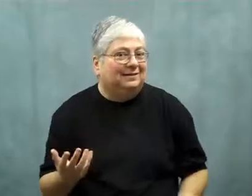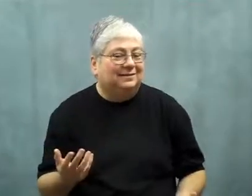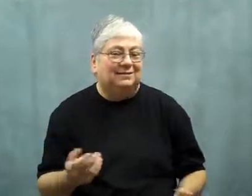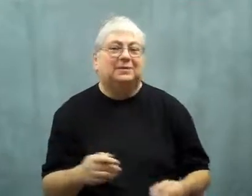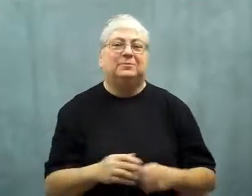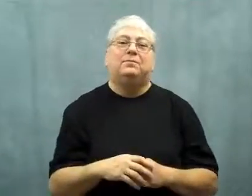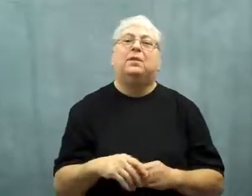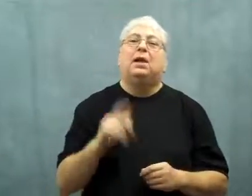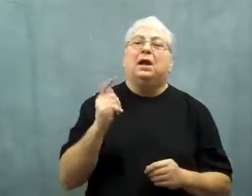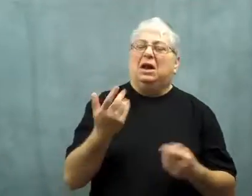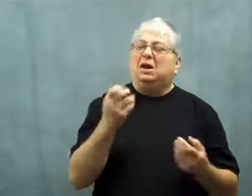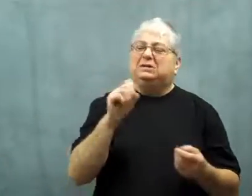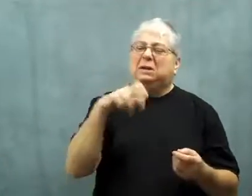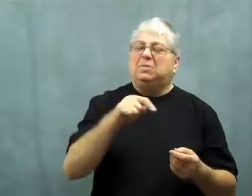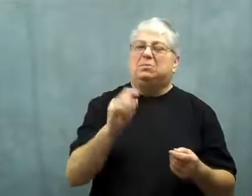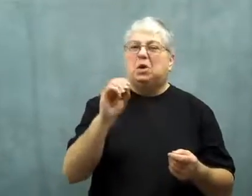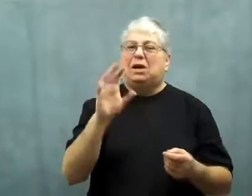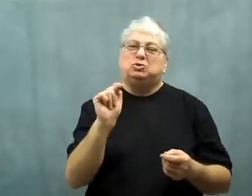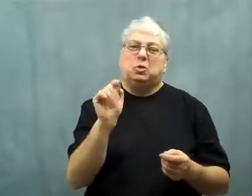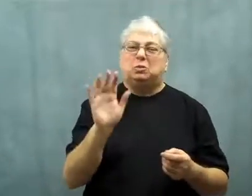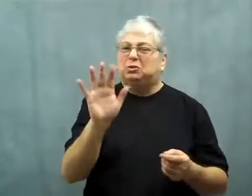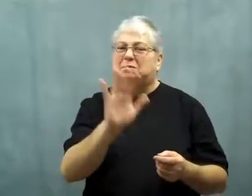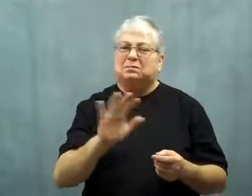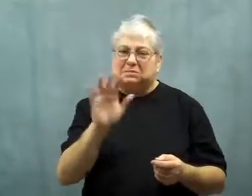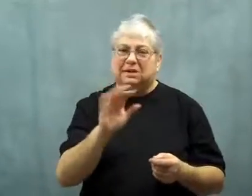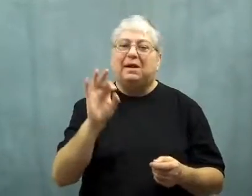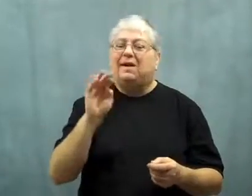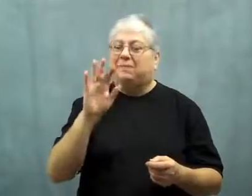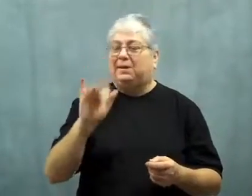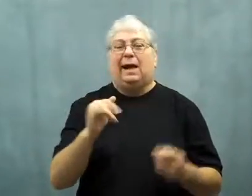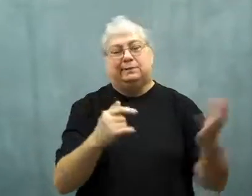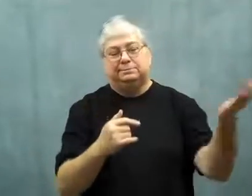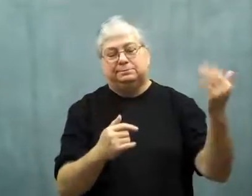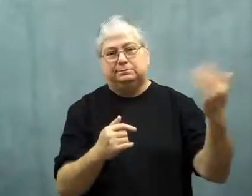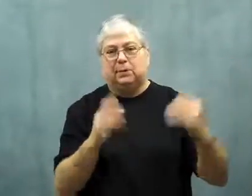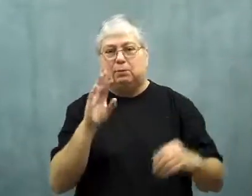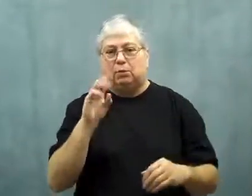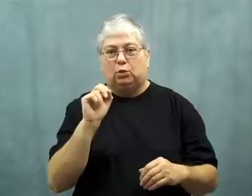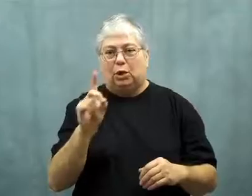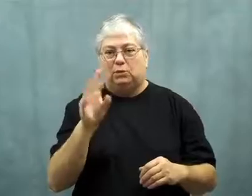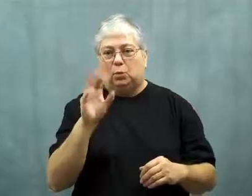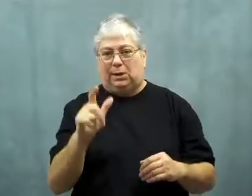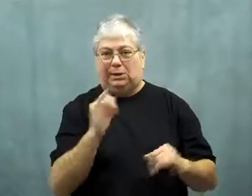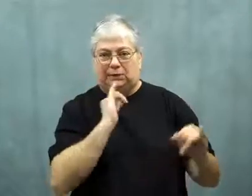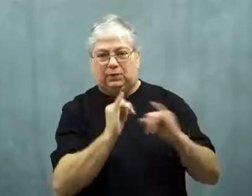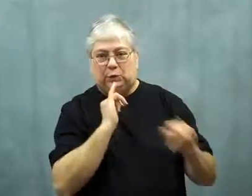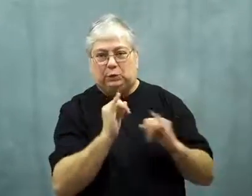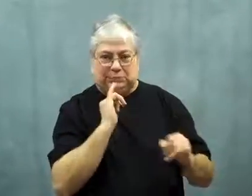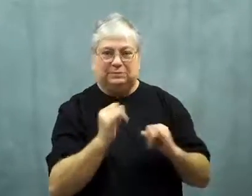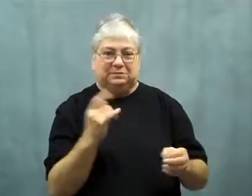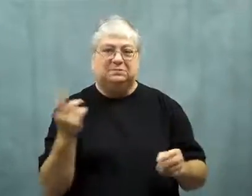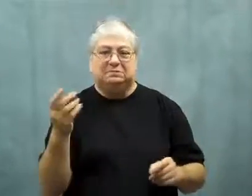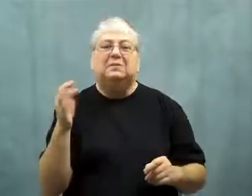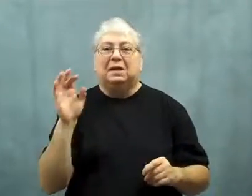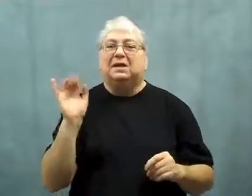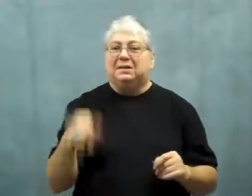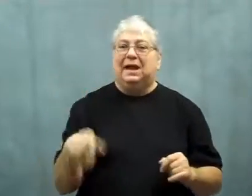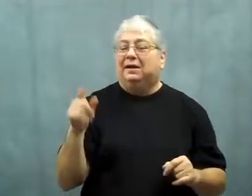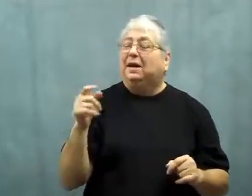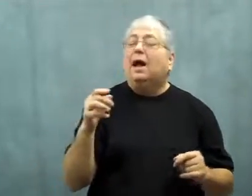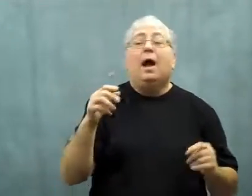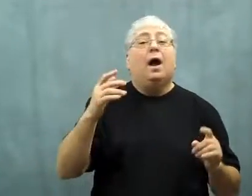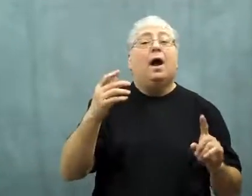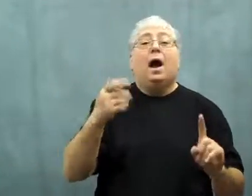In September or October, the FBI interviewed Broadwell.